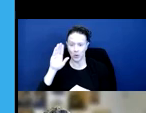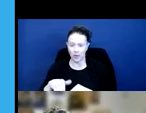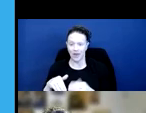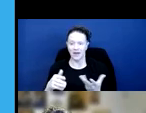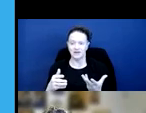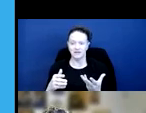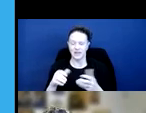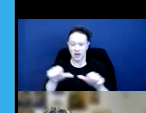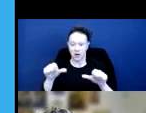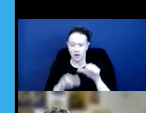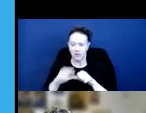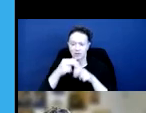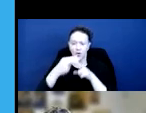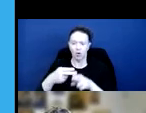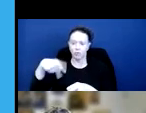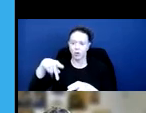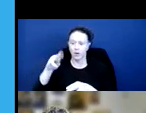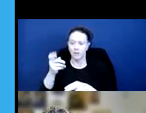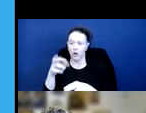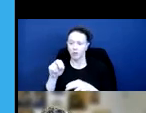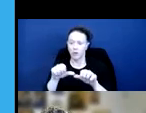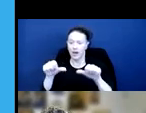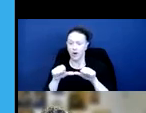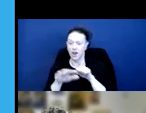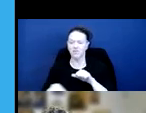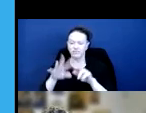Wasco, Cowlitz, Kathlamet,